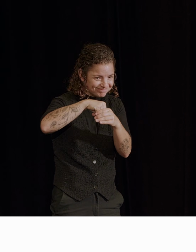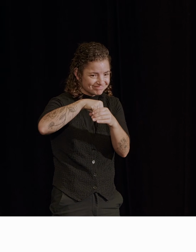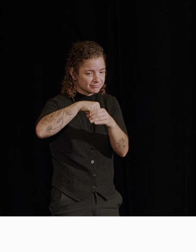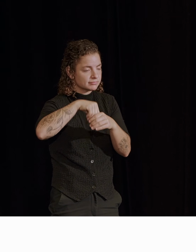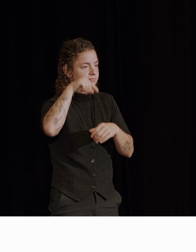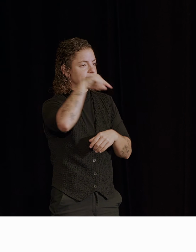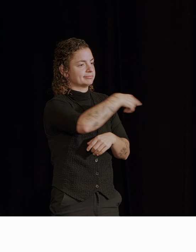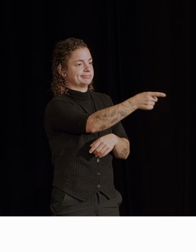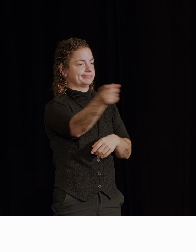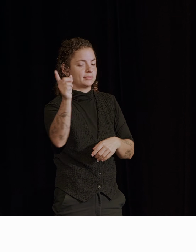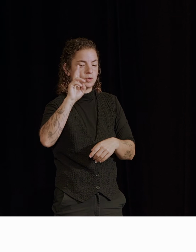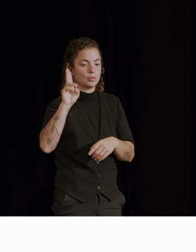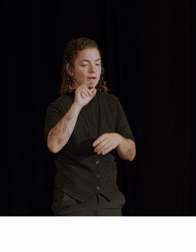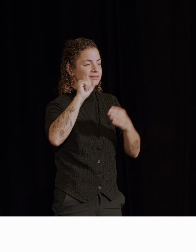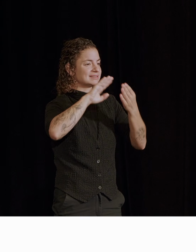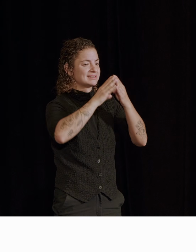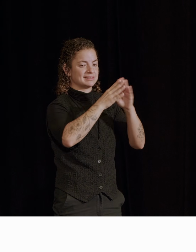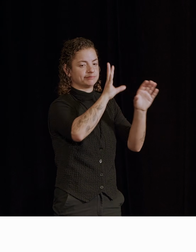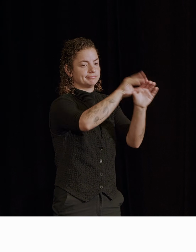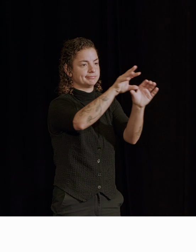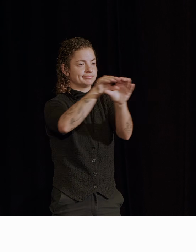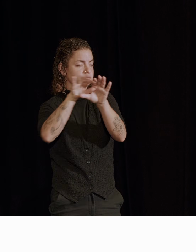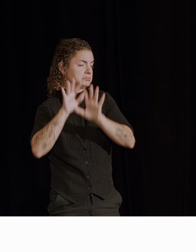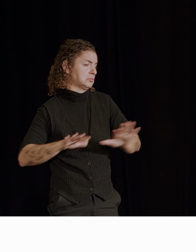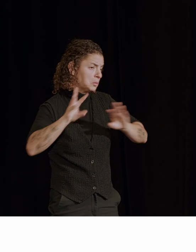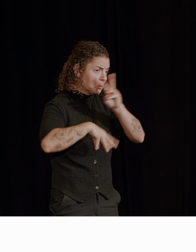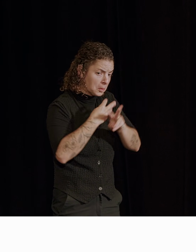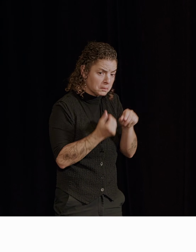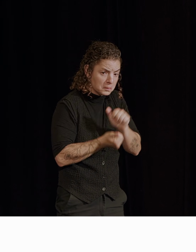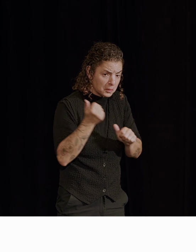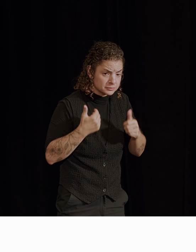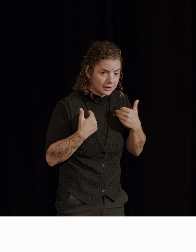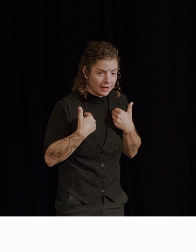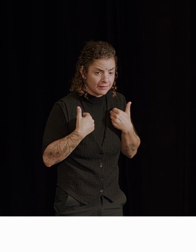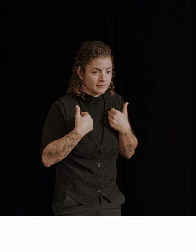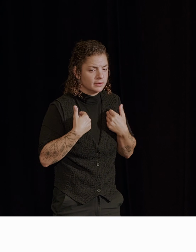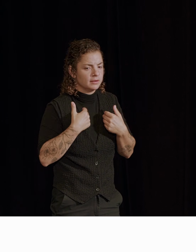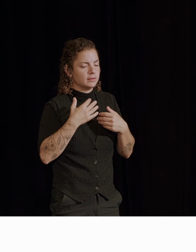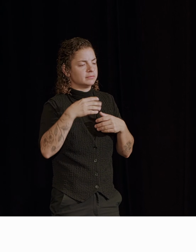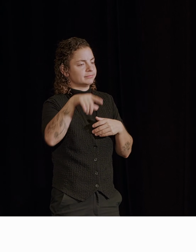of the world as a measure to make cities more accessible for people that use wheelchairs.